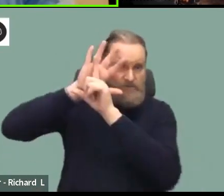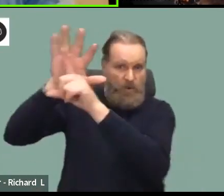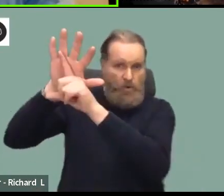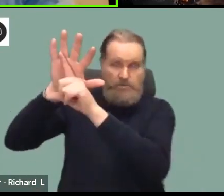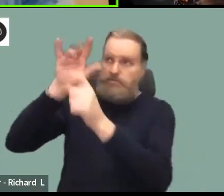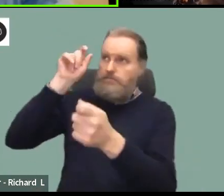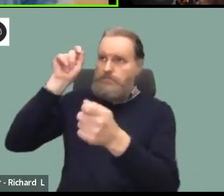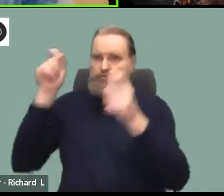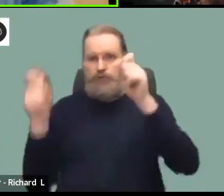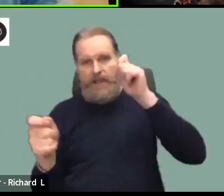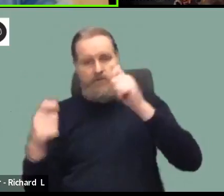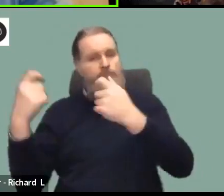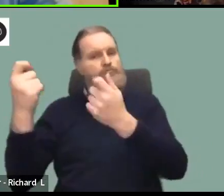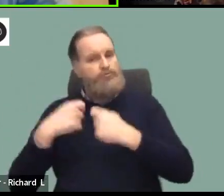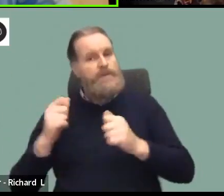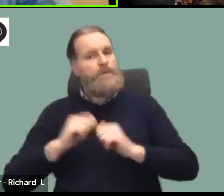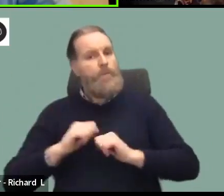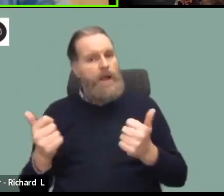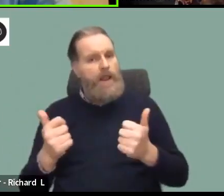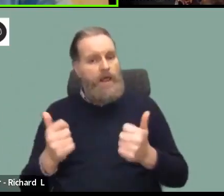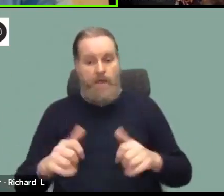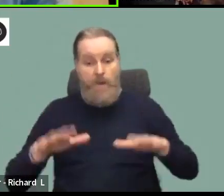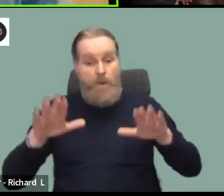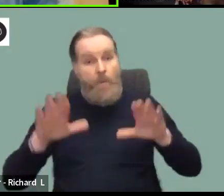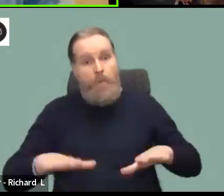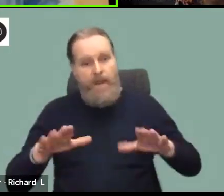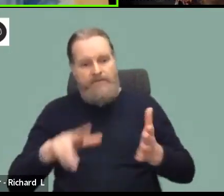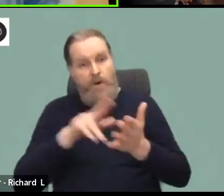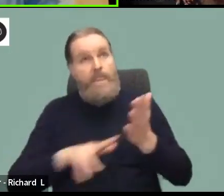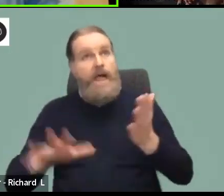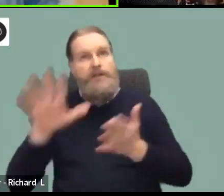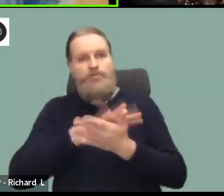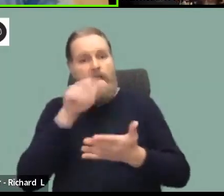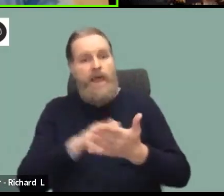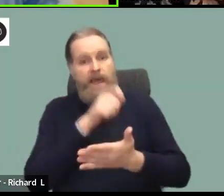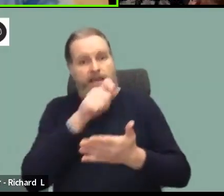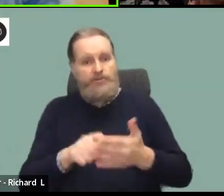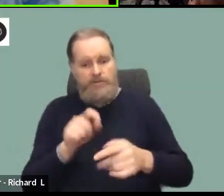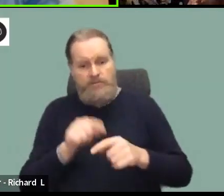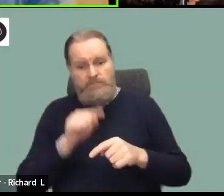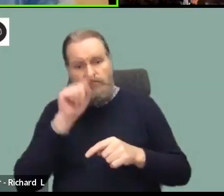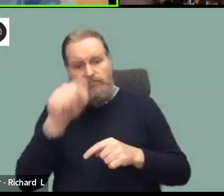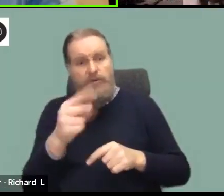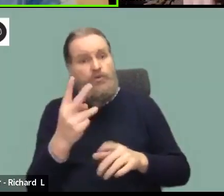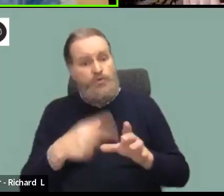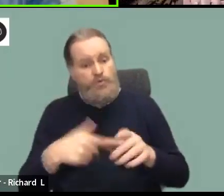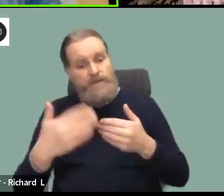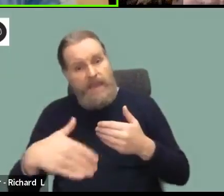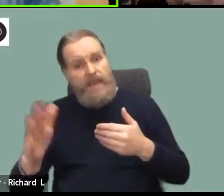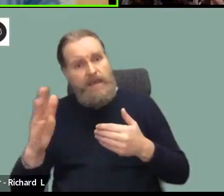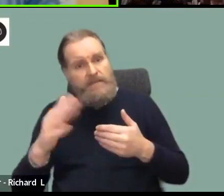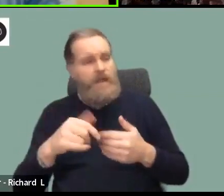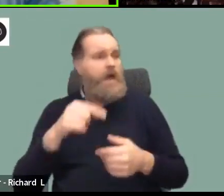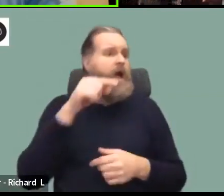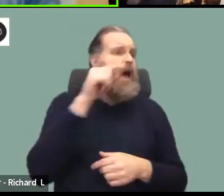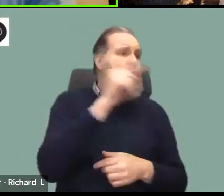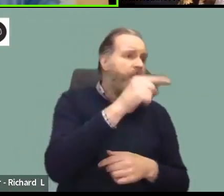them to do otherwise. the blunt truth where we are. We can't wait for general can't wait for general election two years away. We can't hope that others will